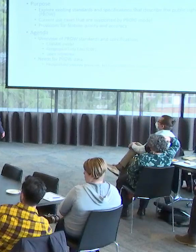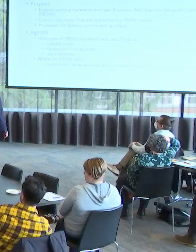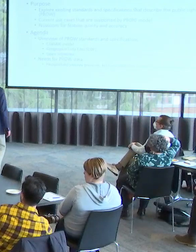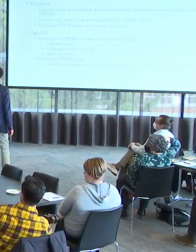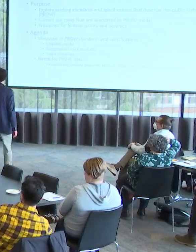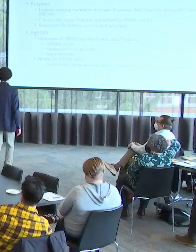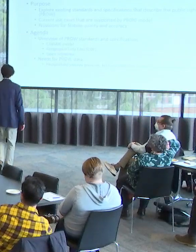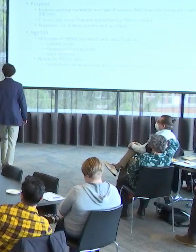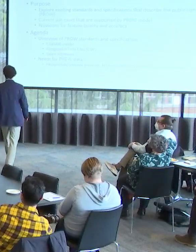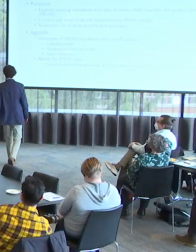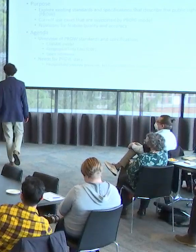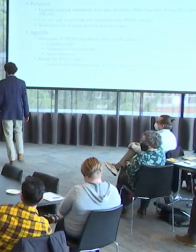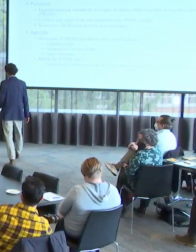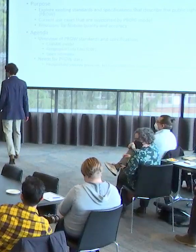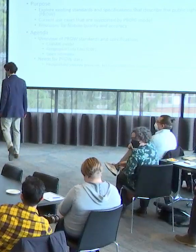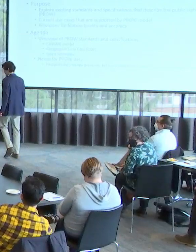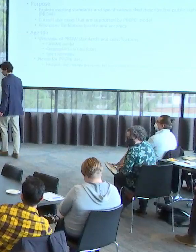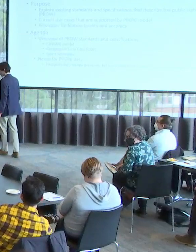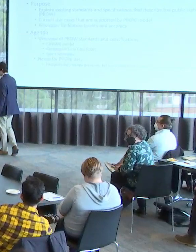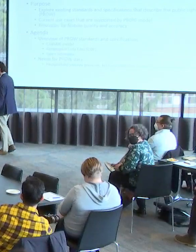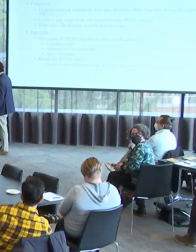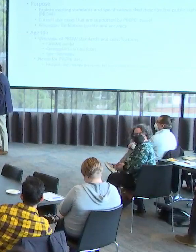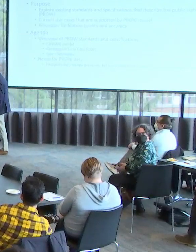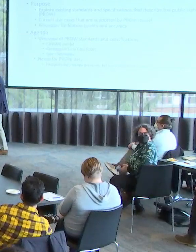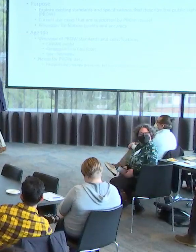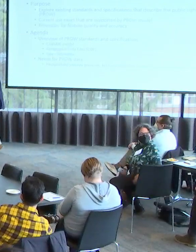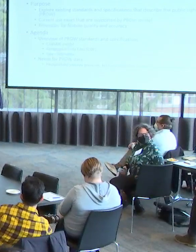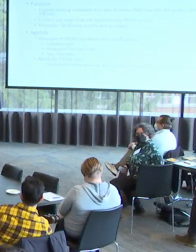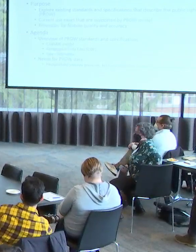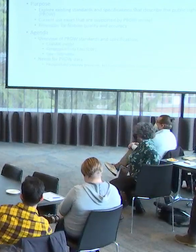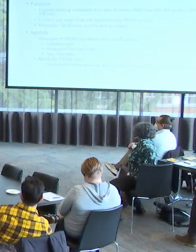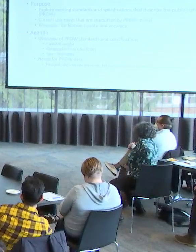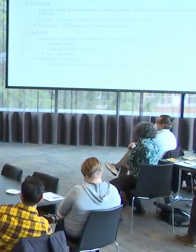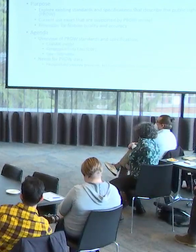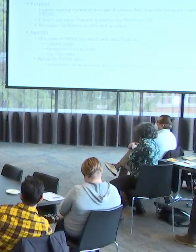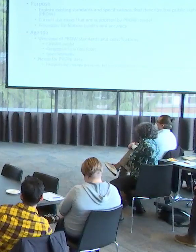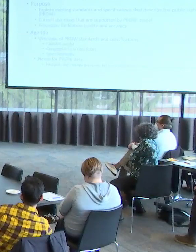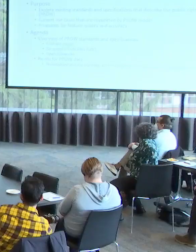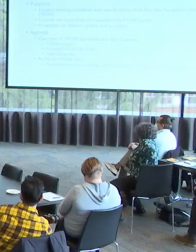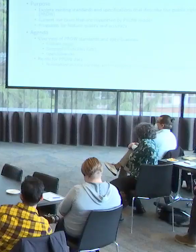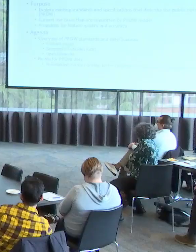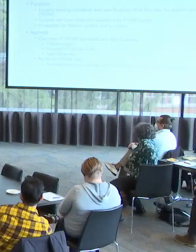at Oak-Leyden Developmental Services and also help positions at Center for neighborhood